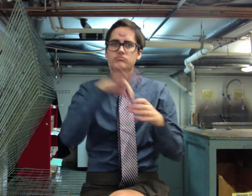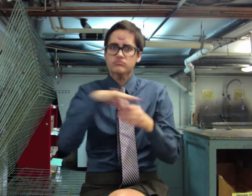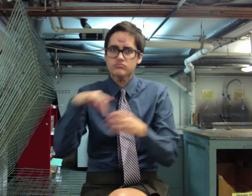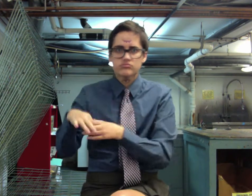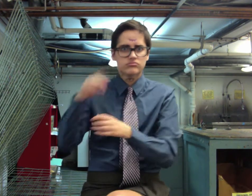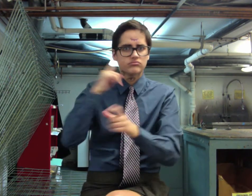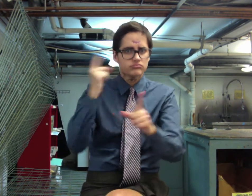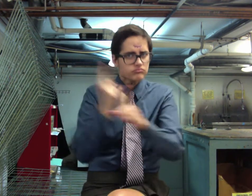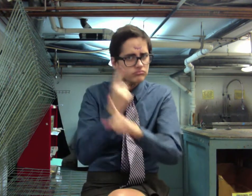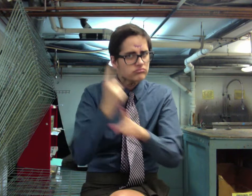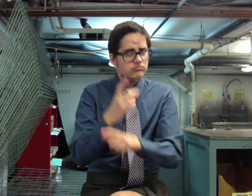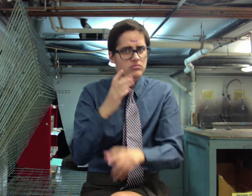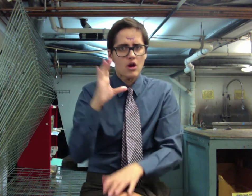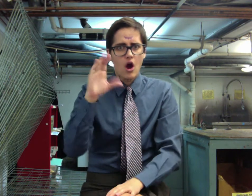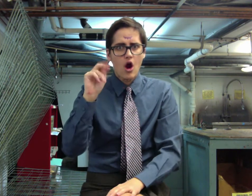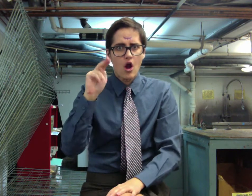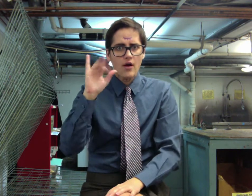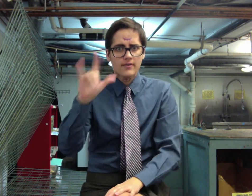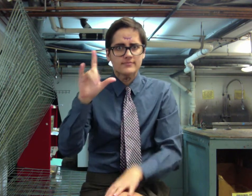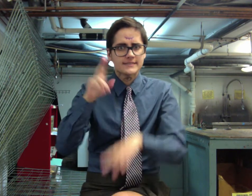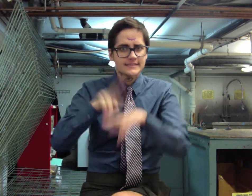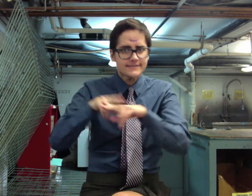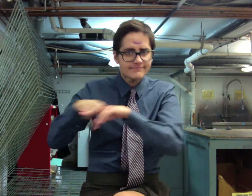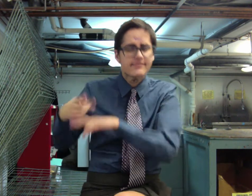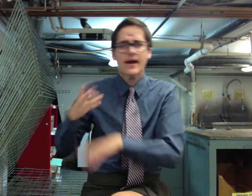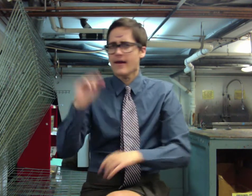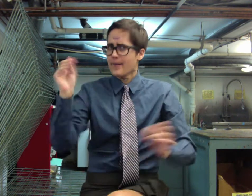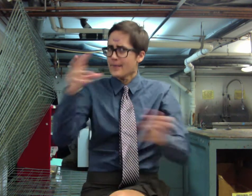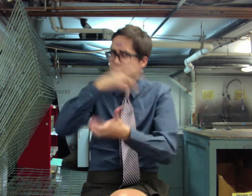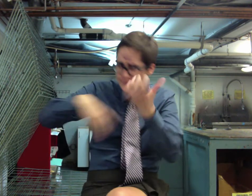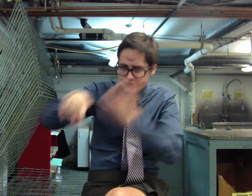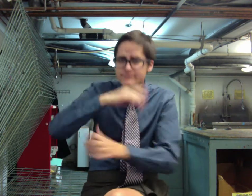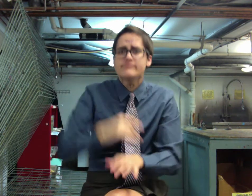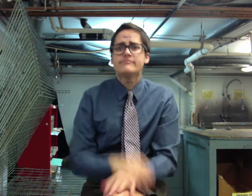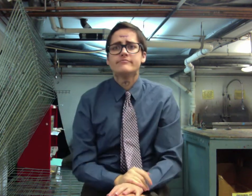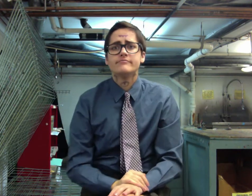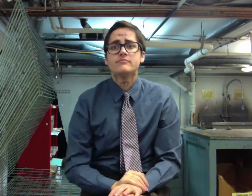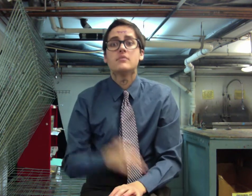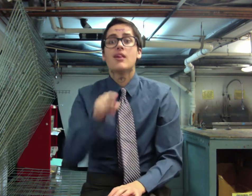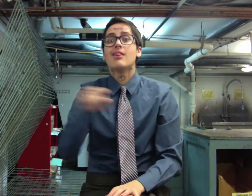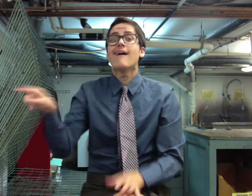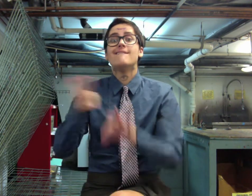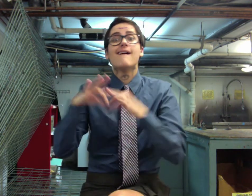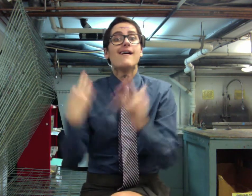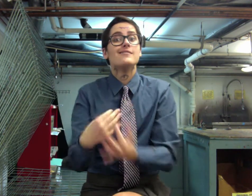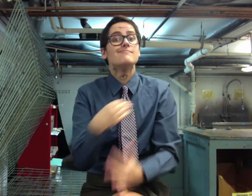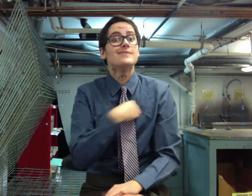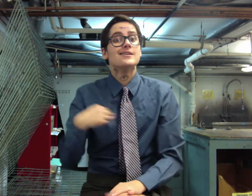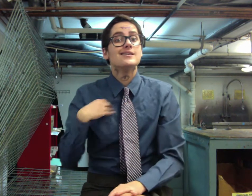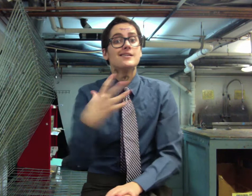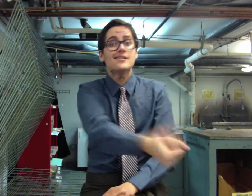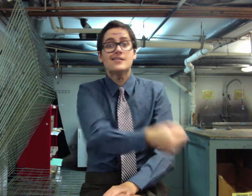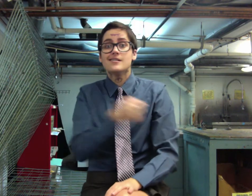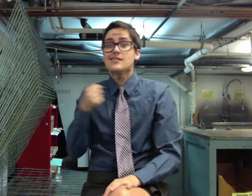correct council seats and there's no confusion. These family members will be